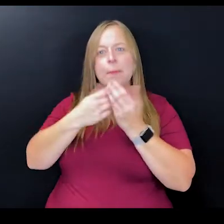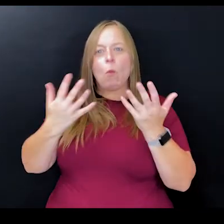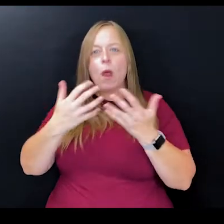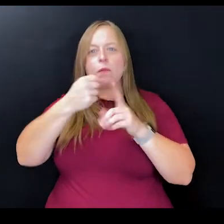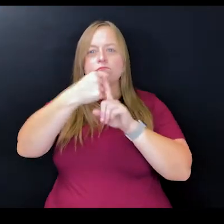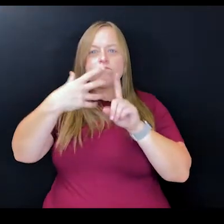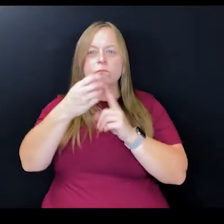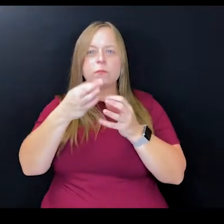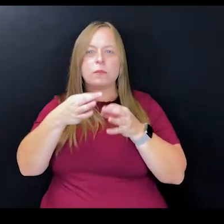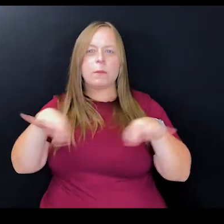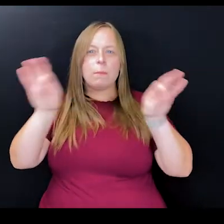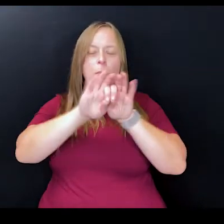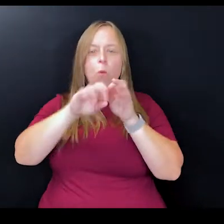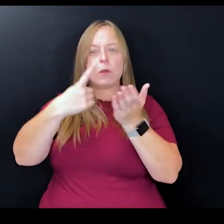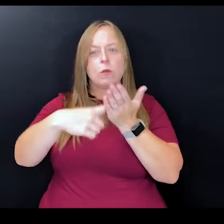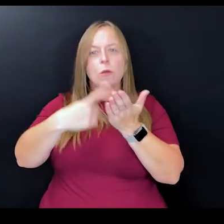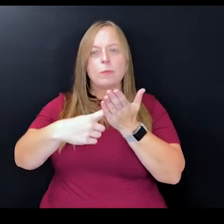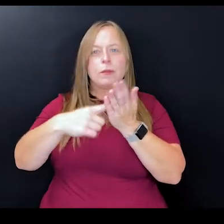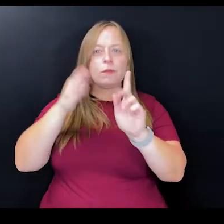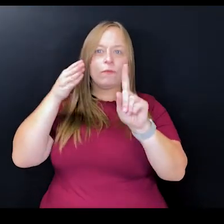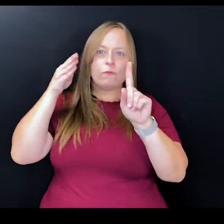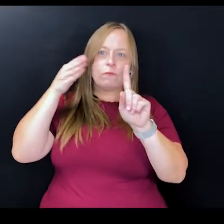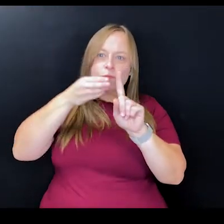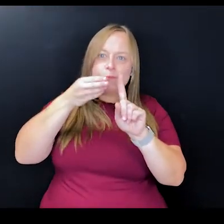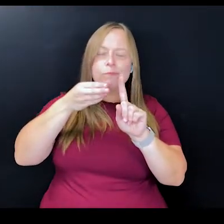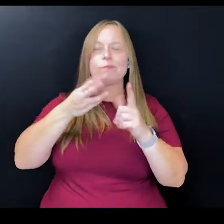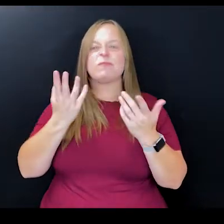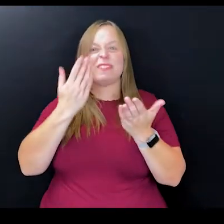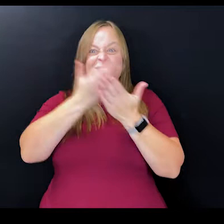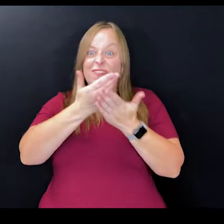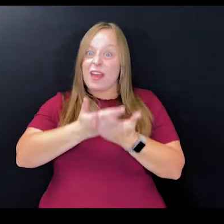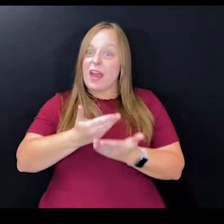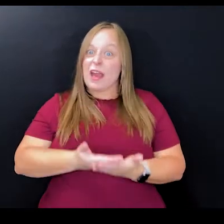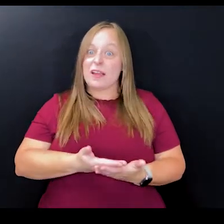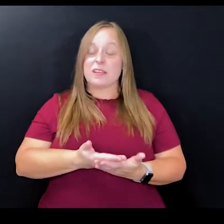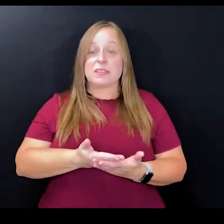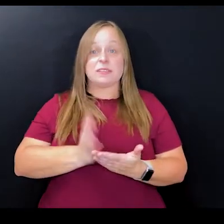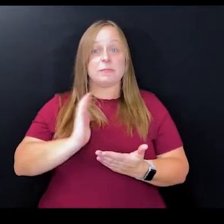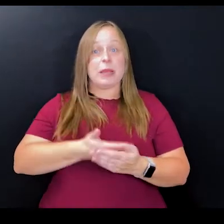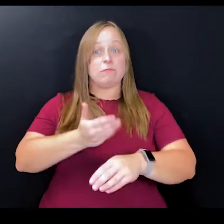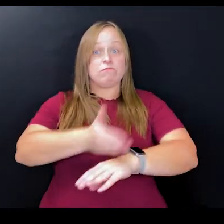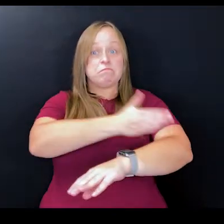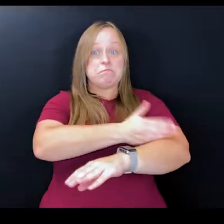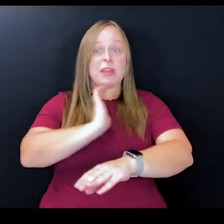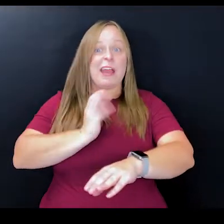what are the important arguments to focus on? What are the facts that might advance a case